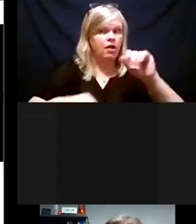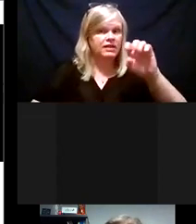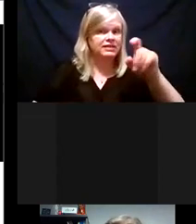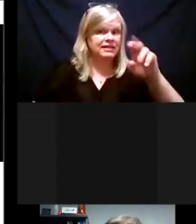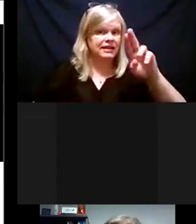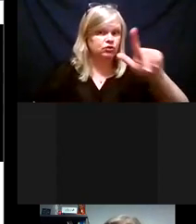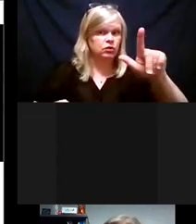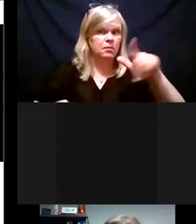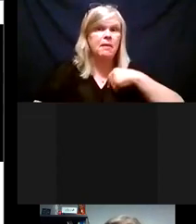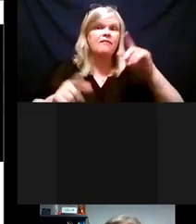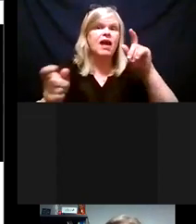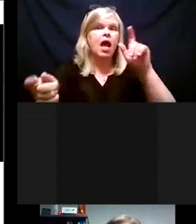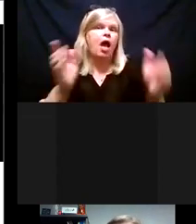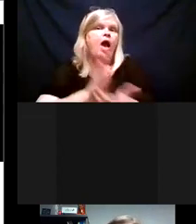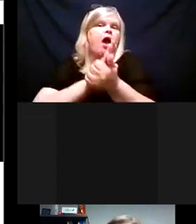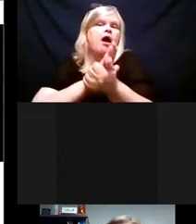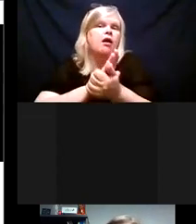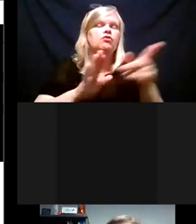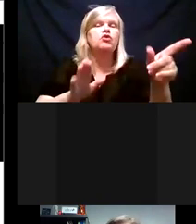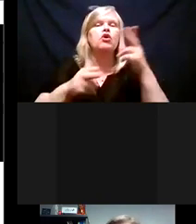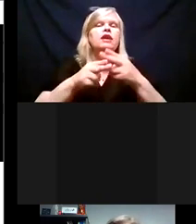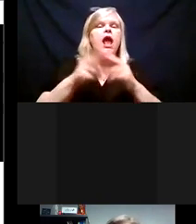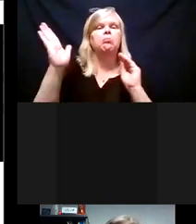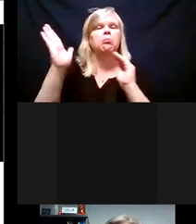THING, YOU WILL ONLY BE ON IT FOR TEN YEARS.